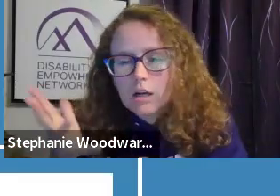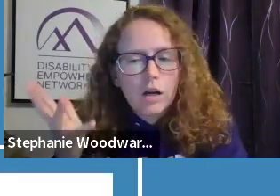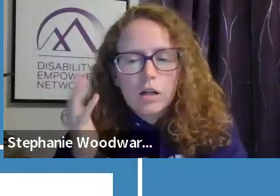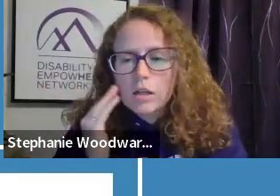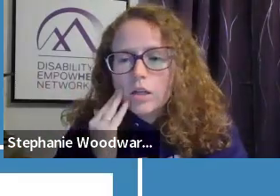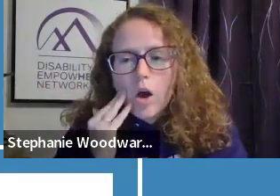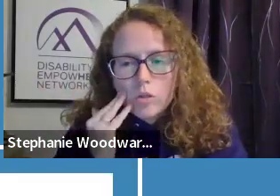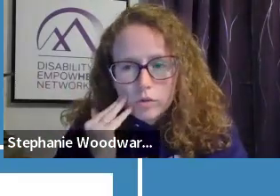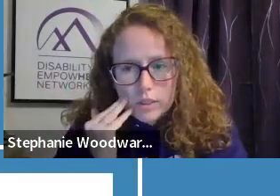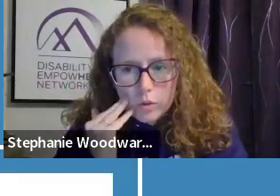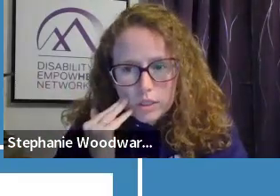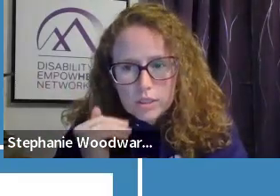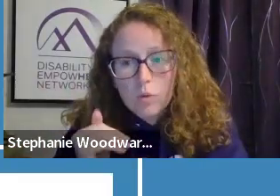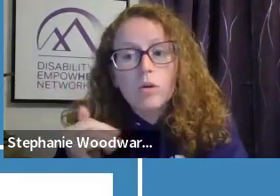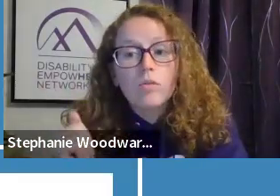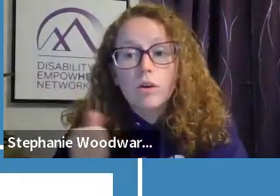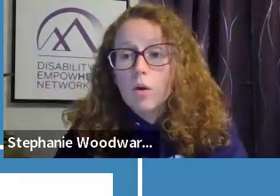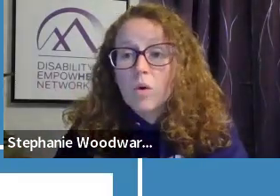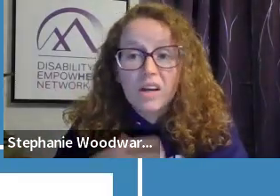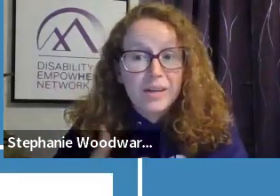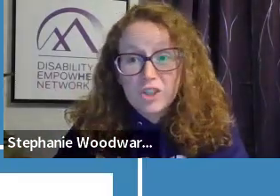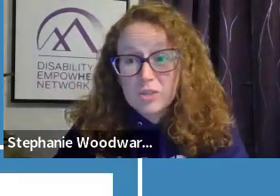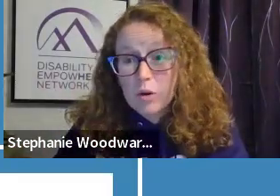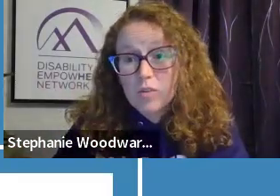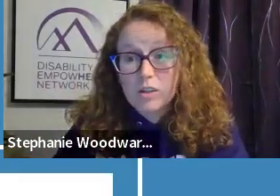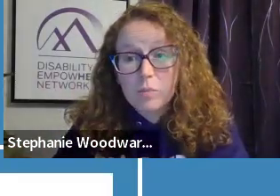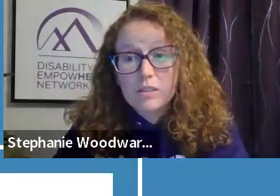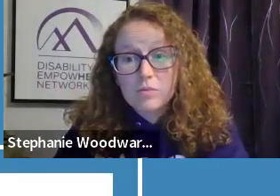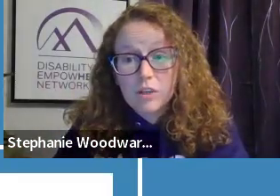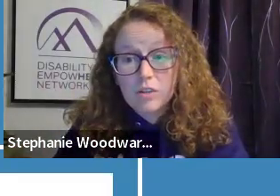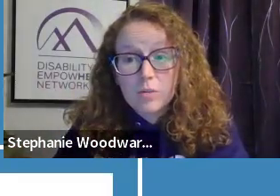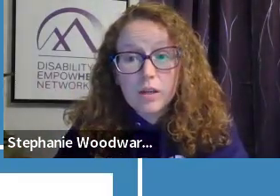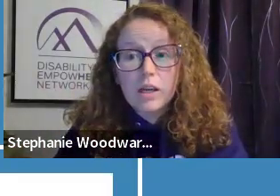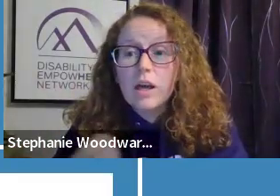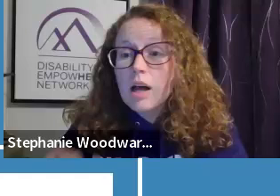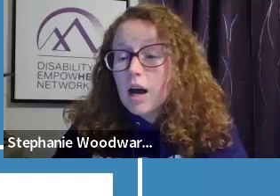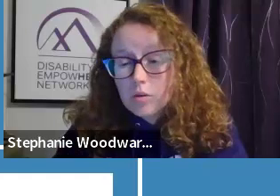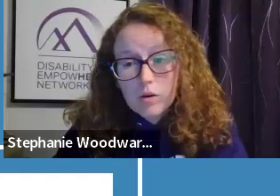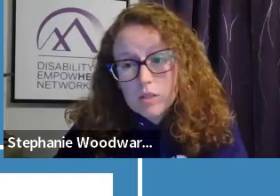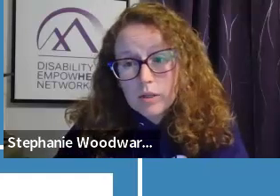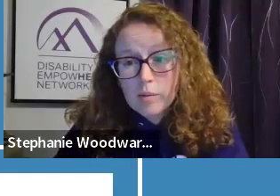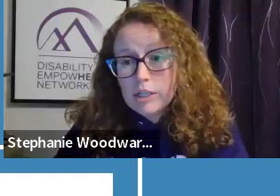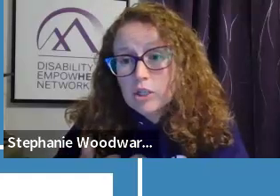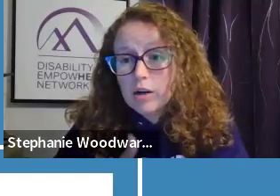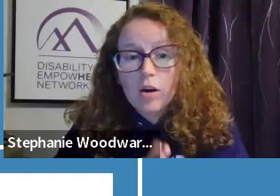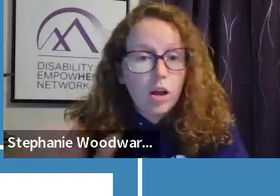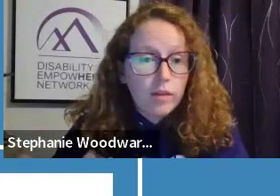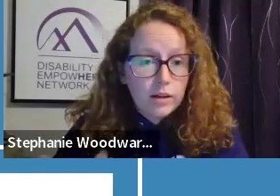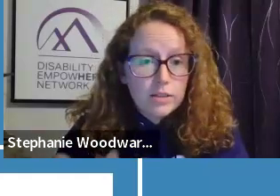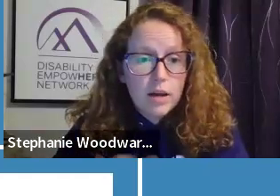Abby, if you want to help me out and grab the ask Jan link. Jan is the job